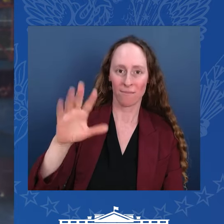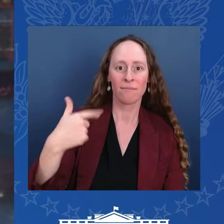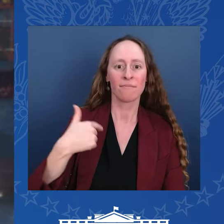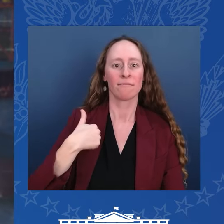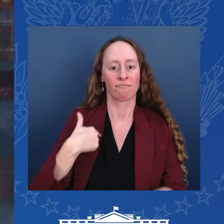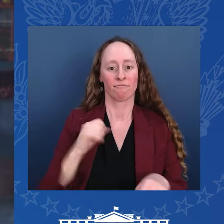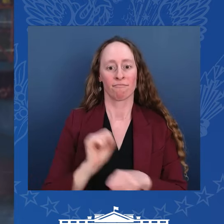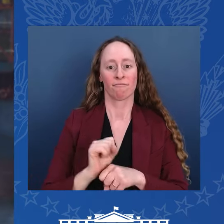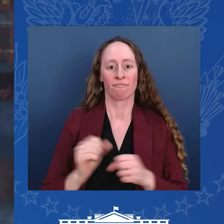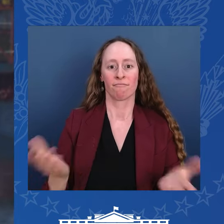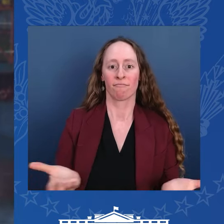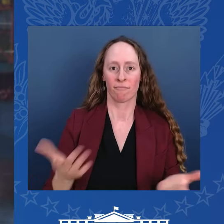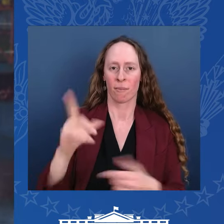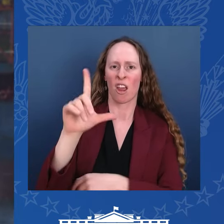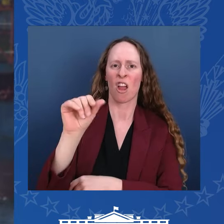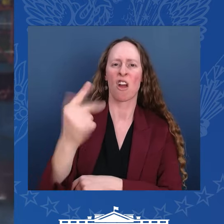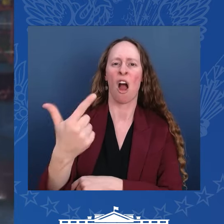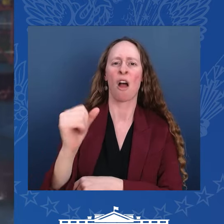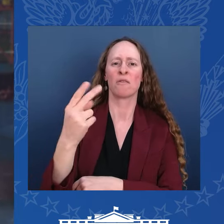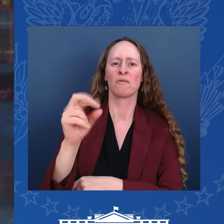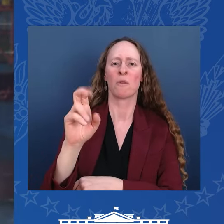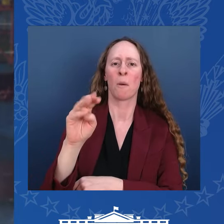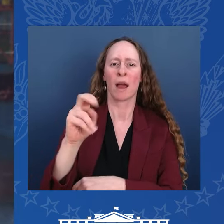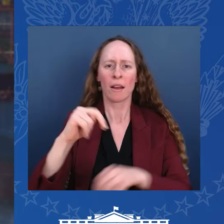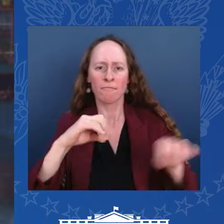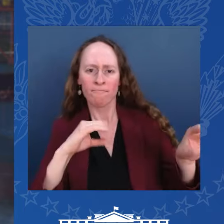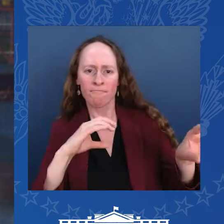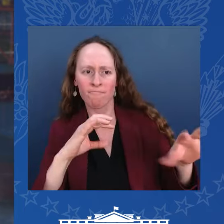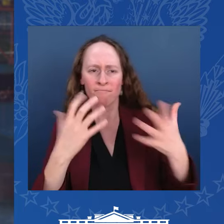with the International Longshoremen's Association for 20 years.